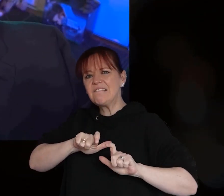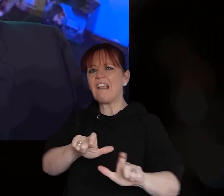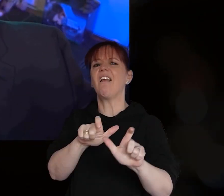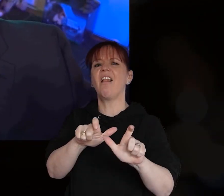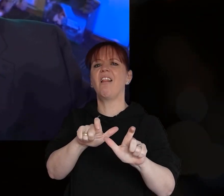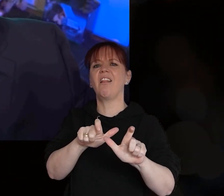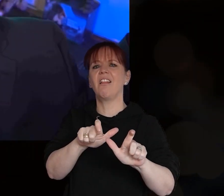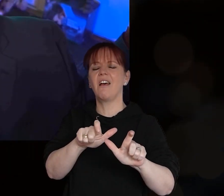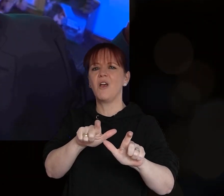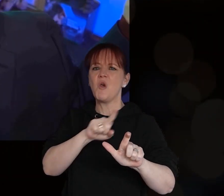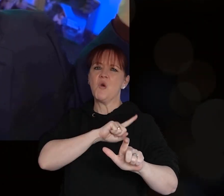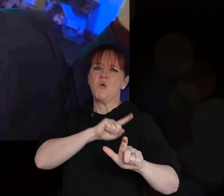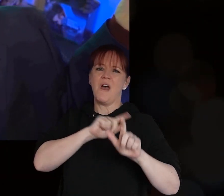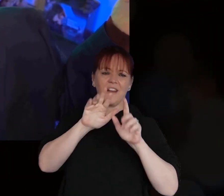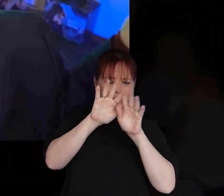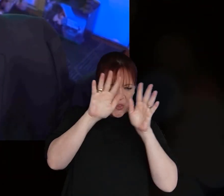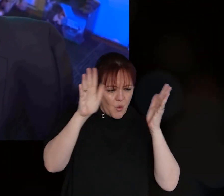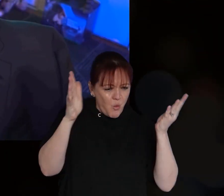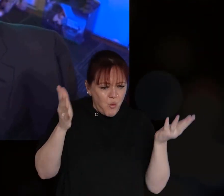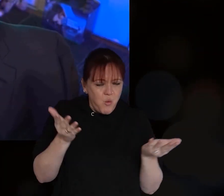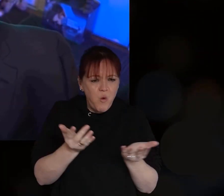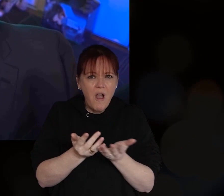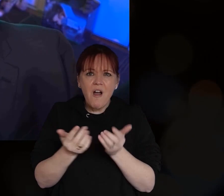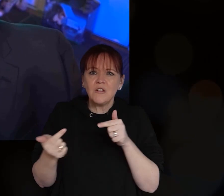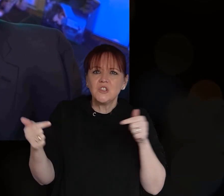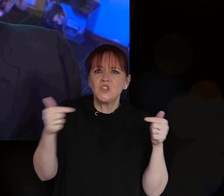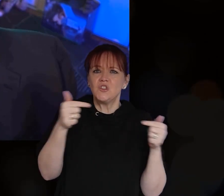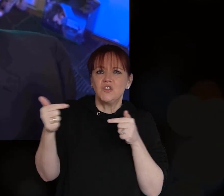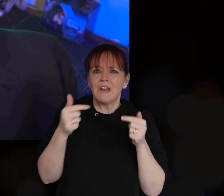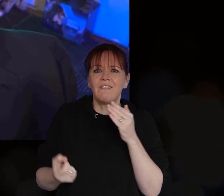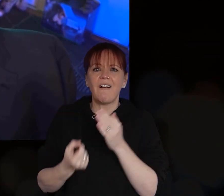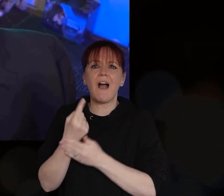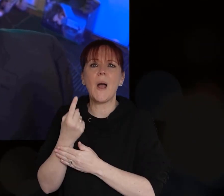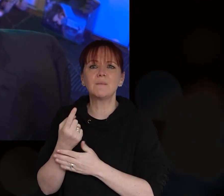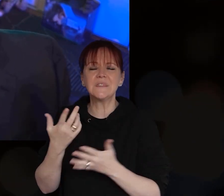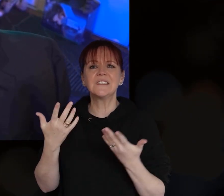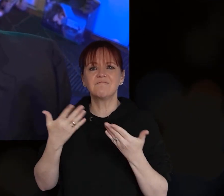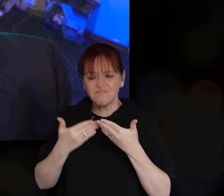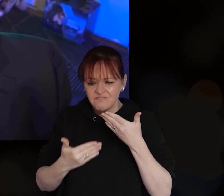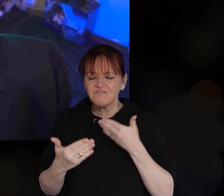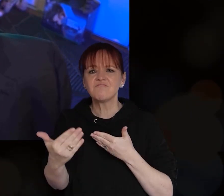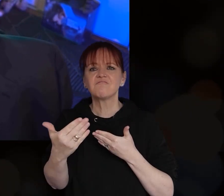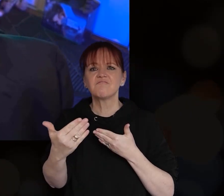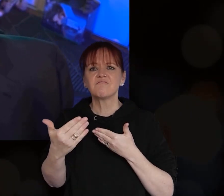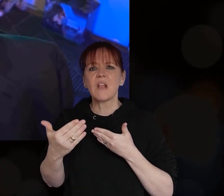"Gestures at everything in the world right now". But we can be those beacons of light